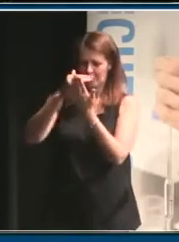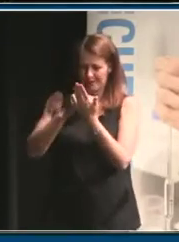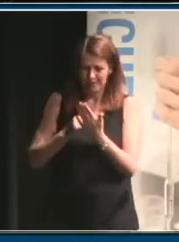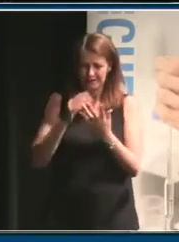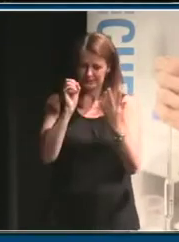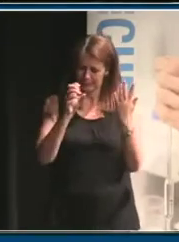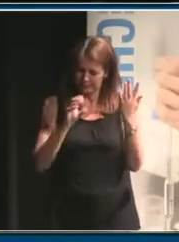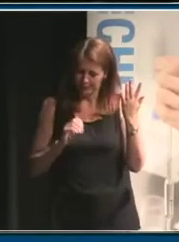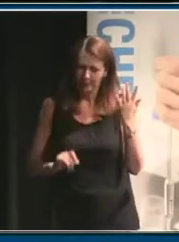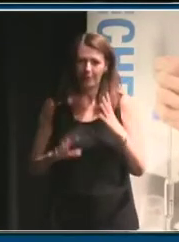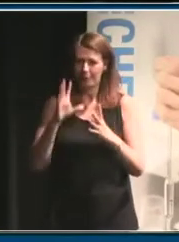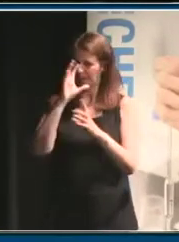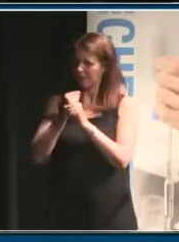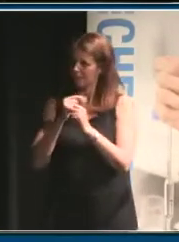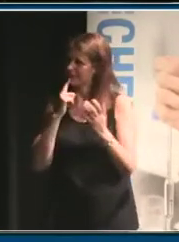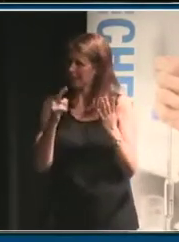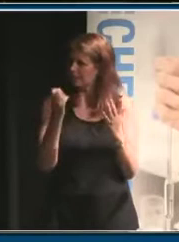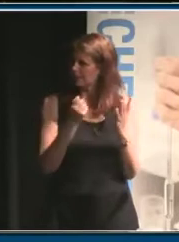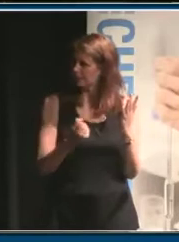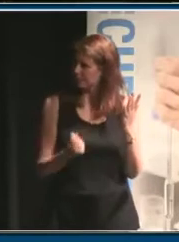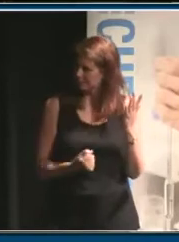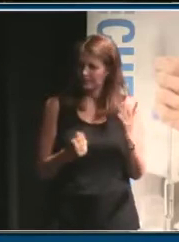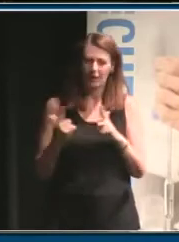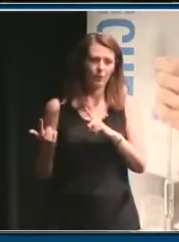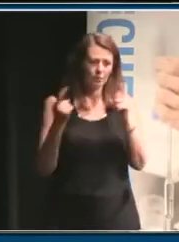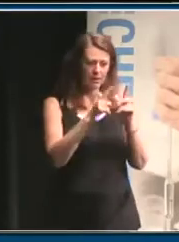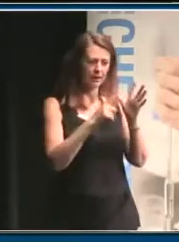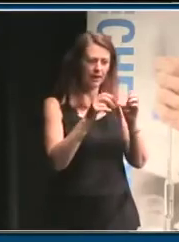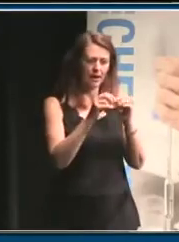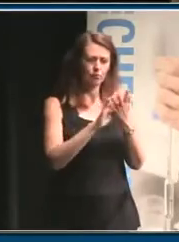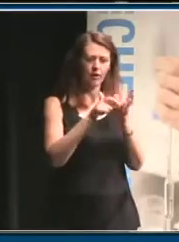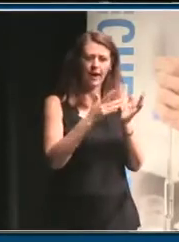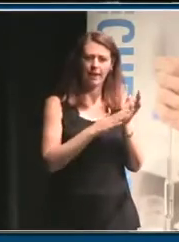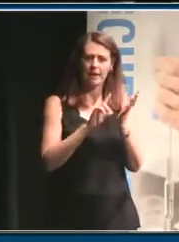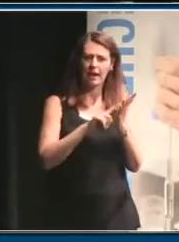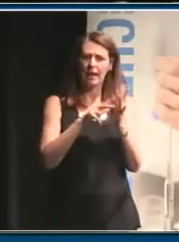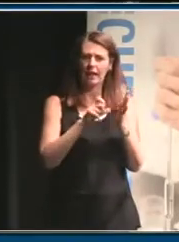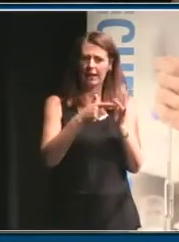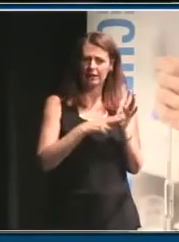the U.S. federal government went back to Abraham Lincoln’s time, back in the 1870s,